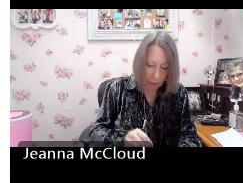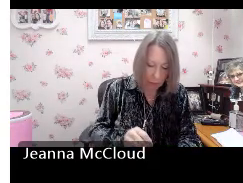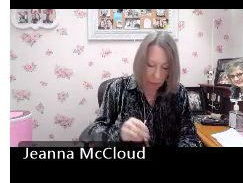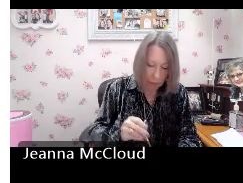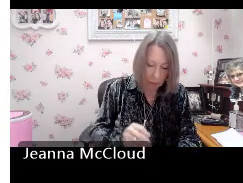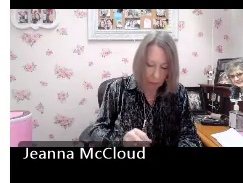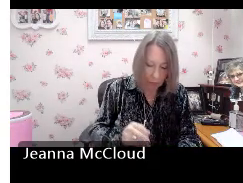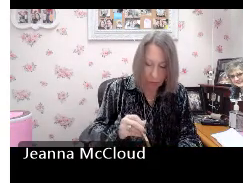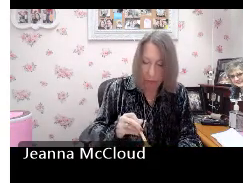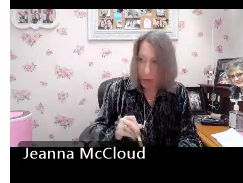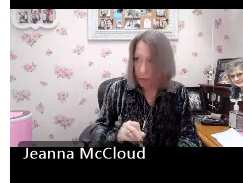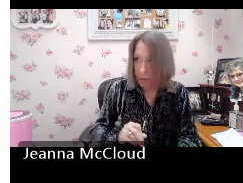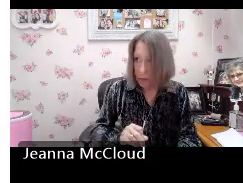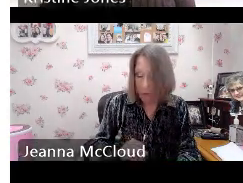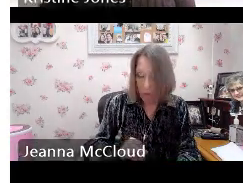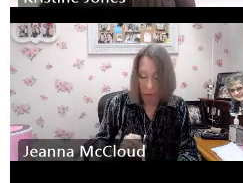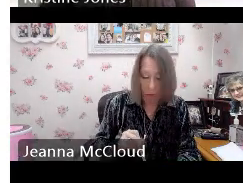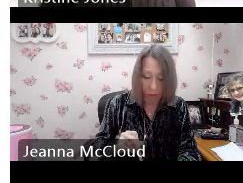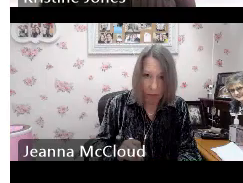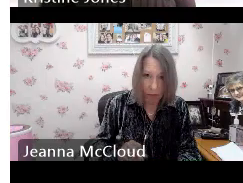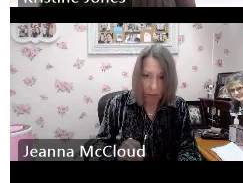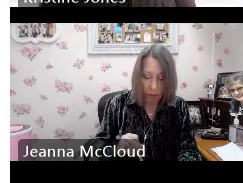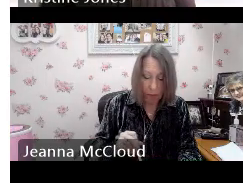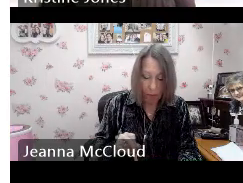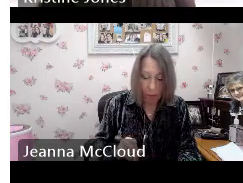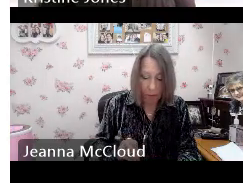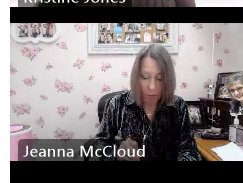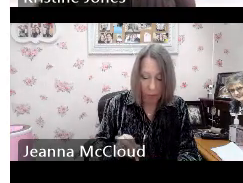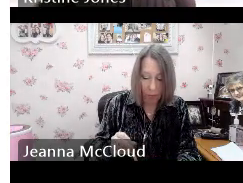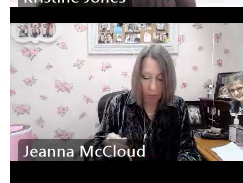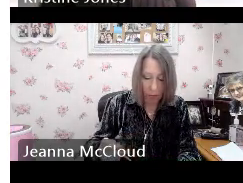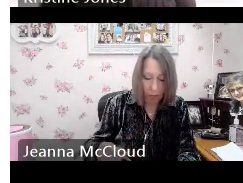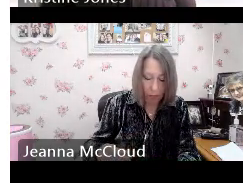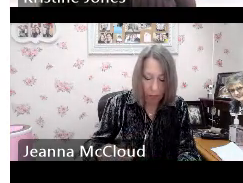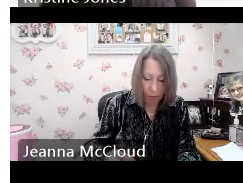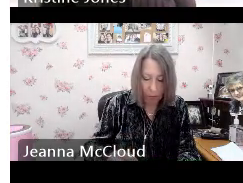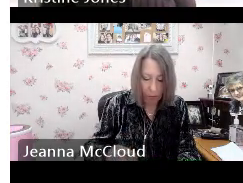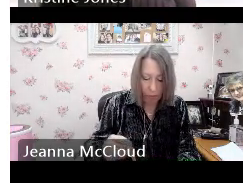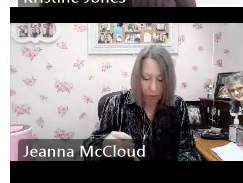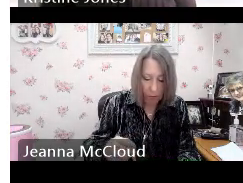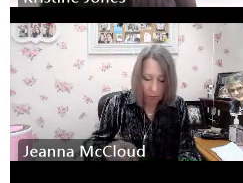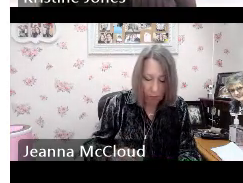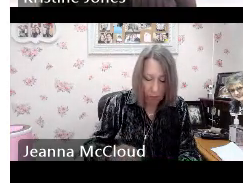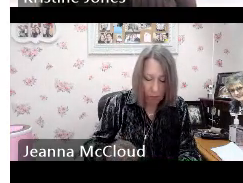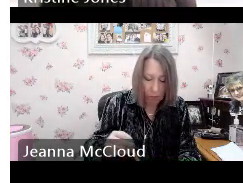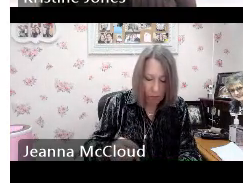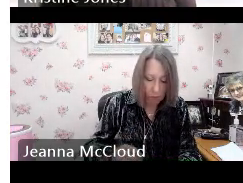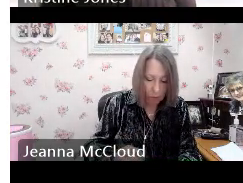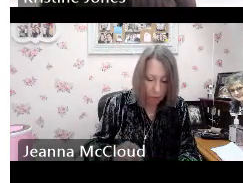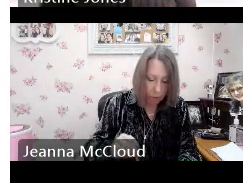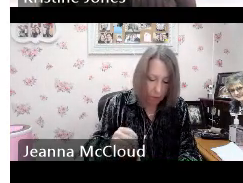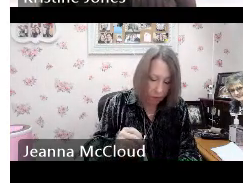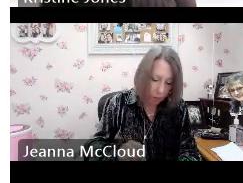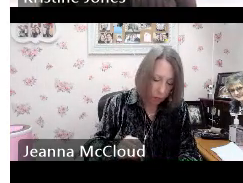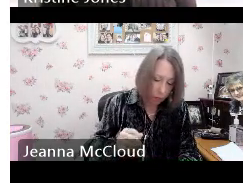So we have Cara Kumari, the Assistant Commissioner of Communications and External Affairs for DDA with us today and she's going to give